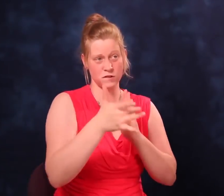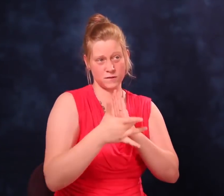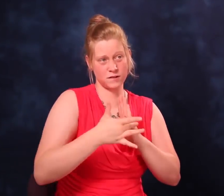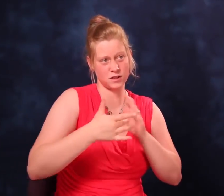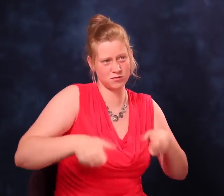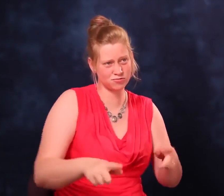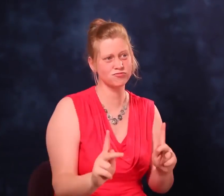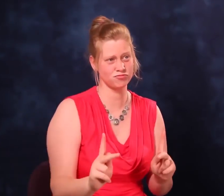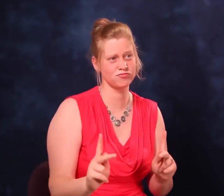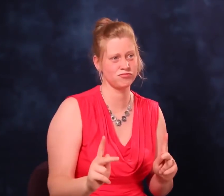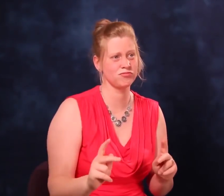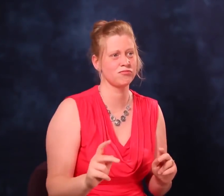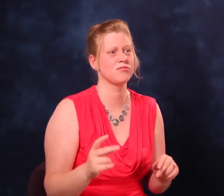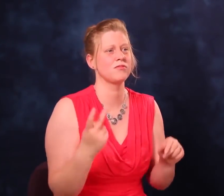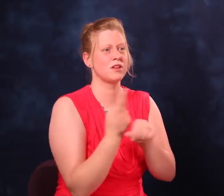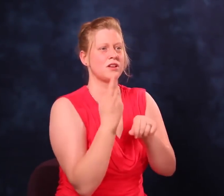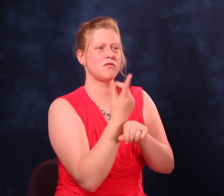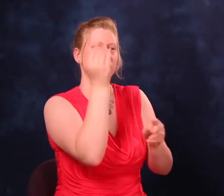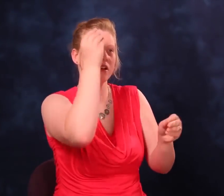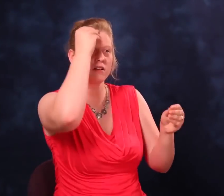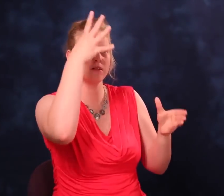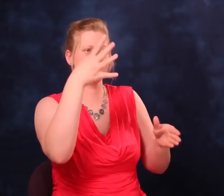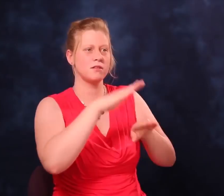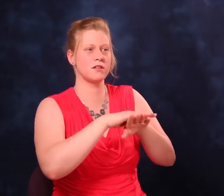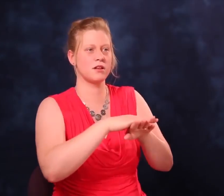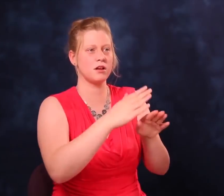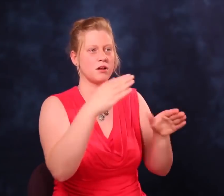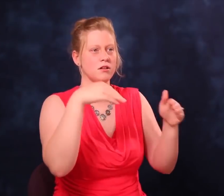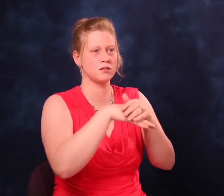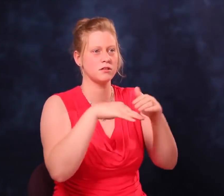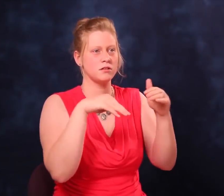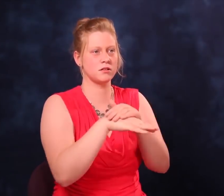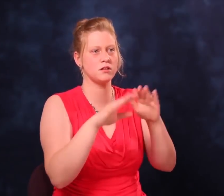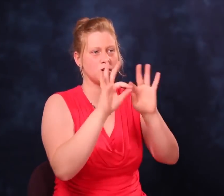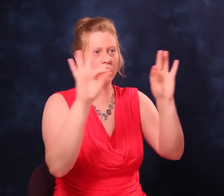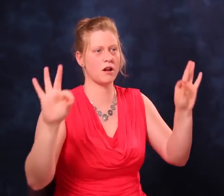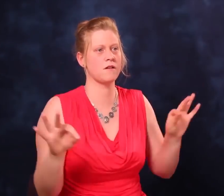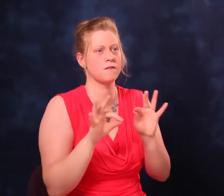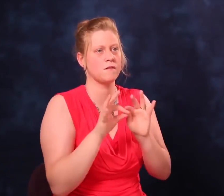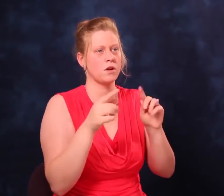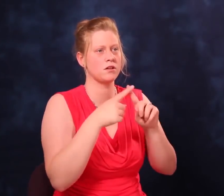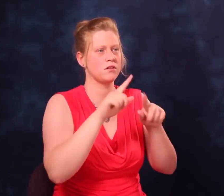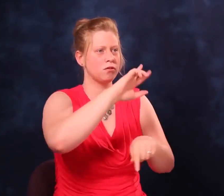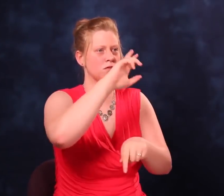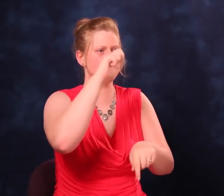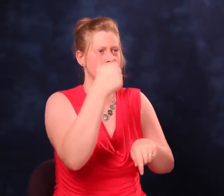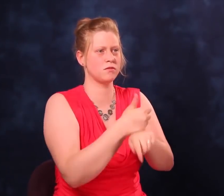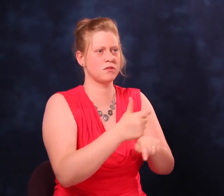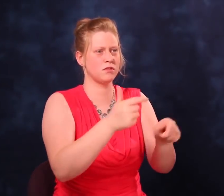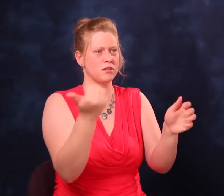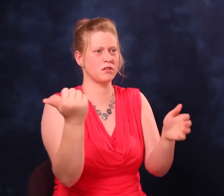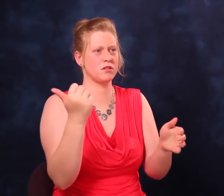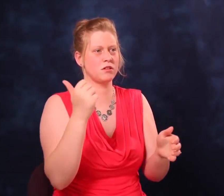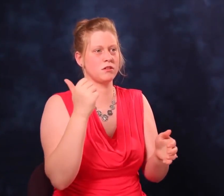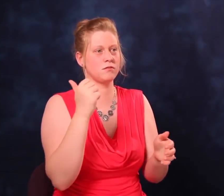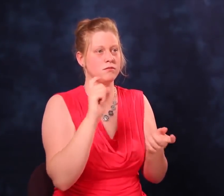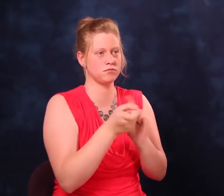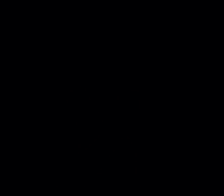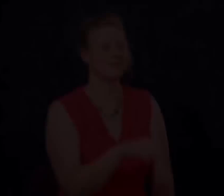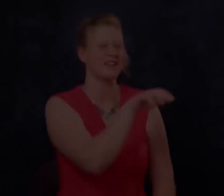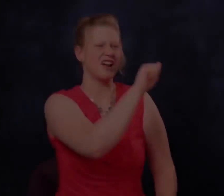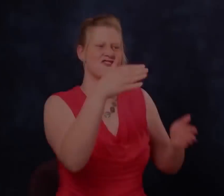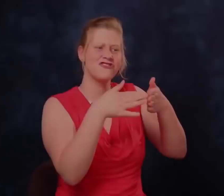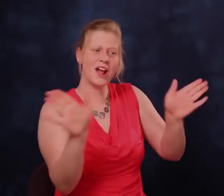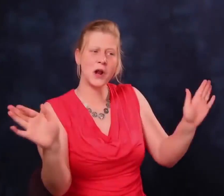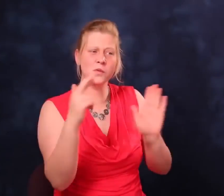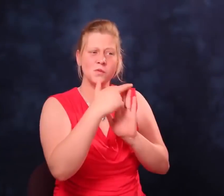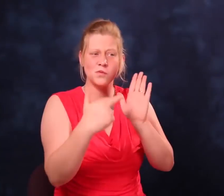If your technology allows, use the information on the intake form to pre-arrange accomodations.